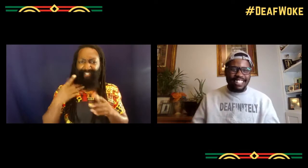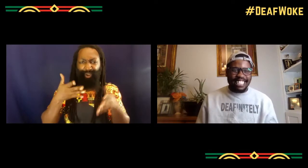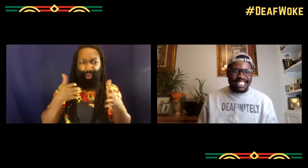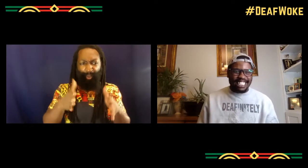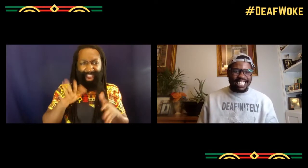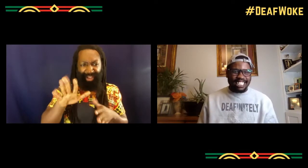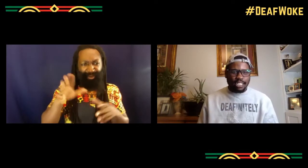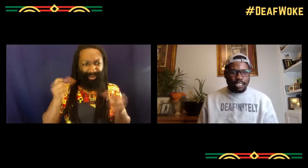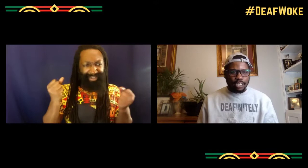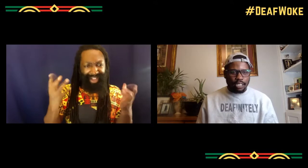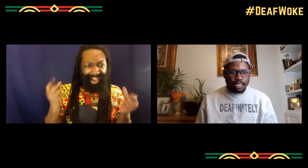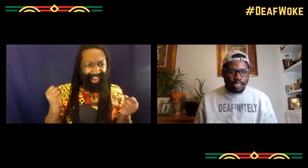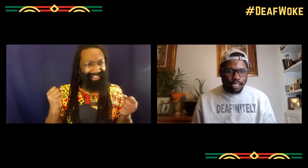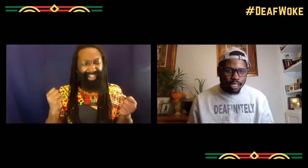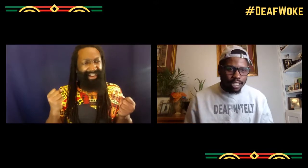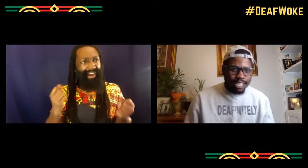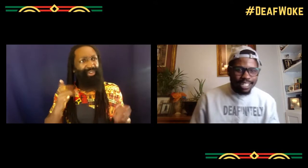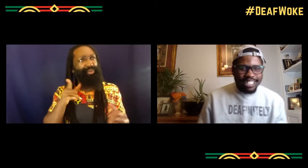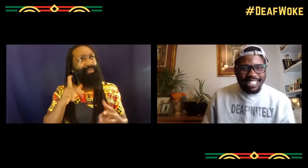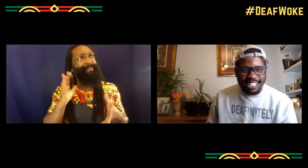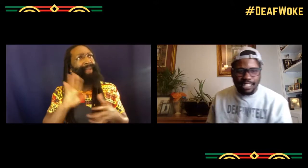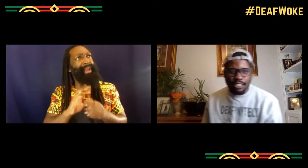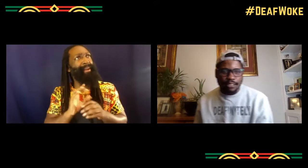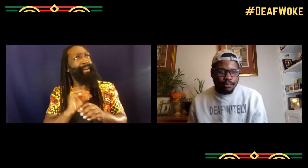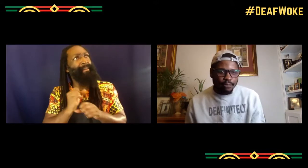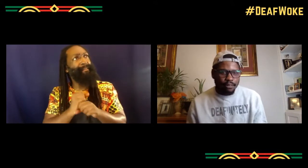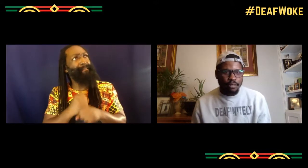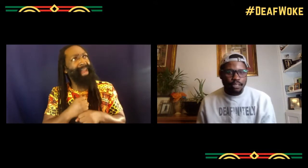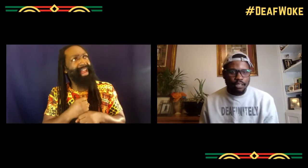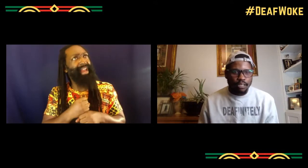So, the criticism, if people criticizing the way you sign,